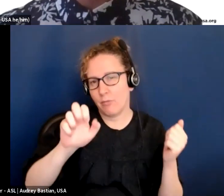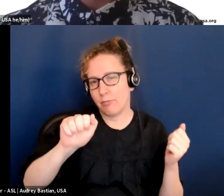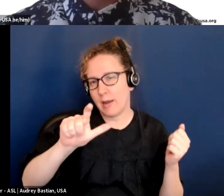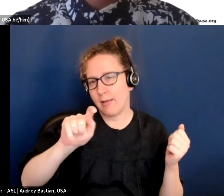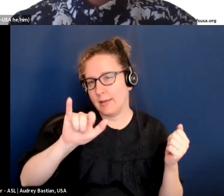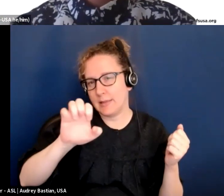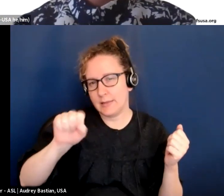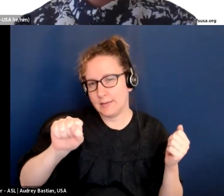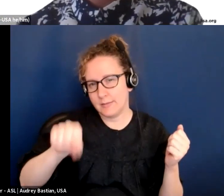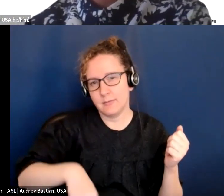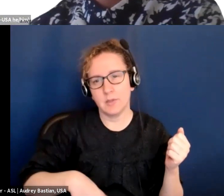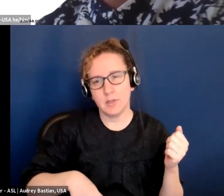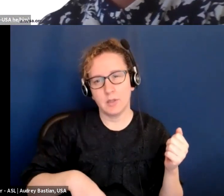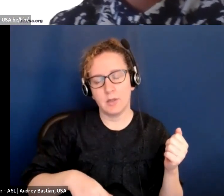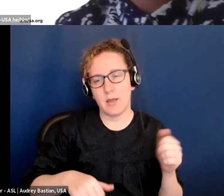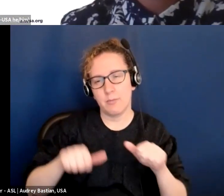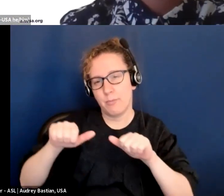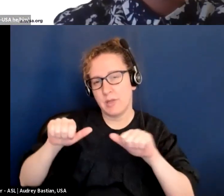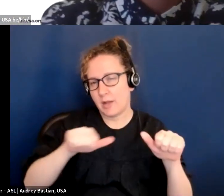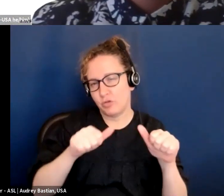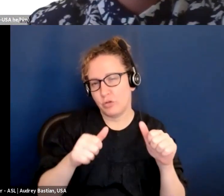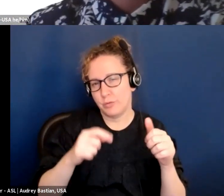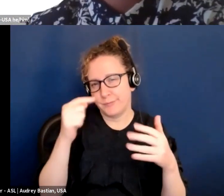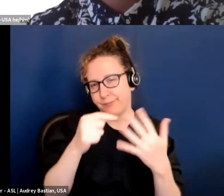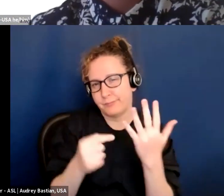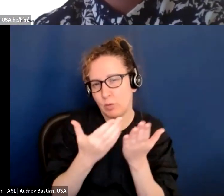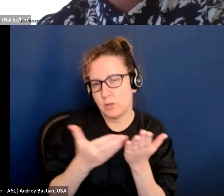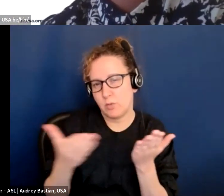resources. Our approach typically, is when we are connecting students and helping them